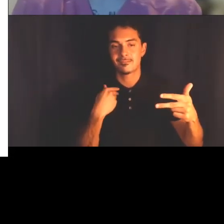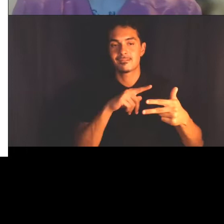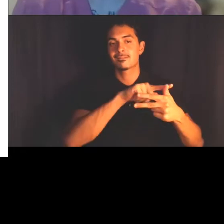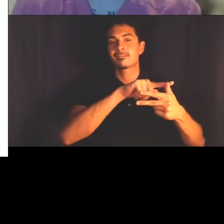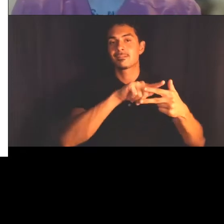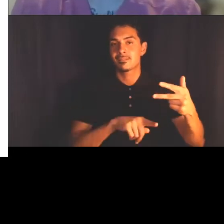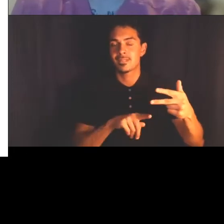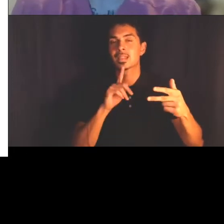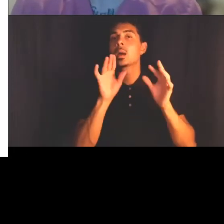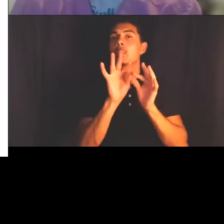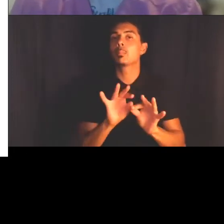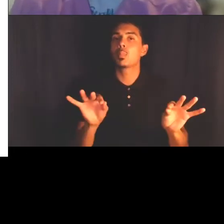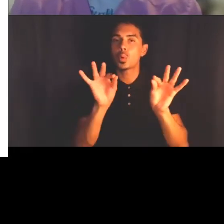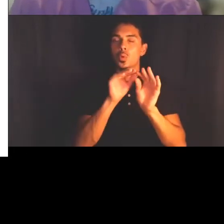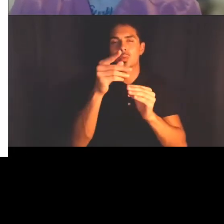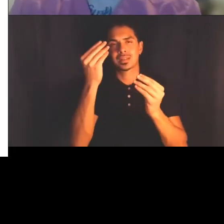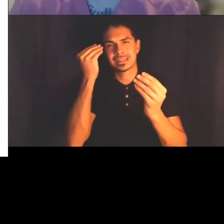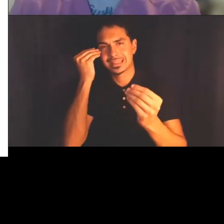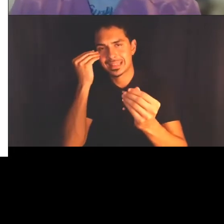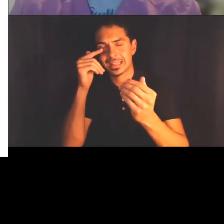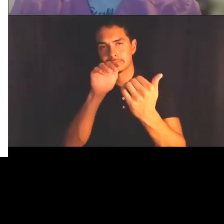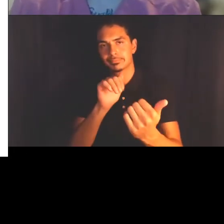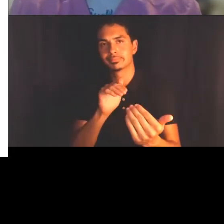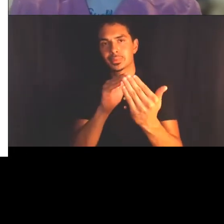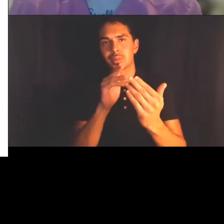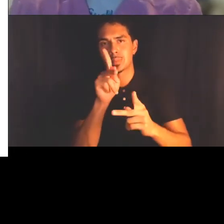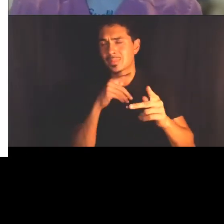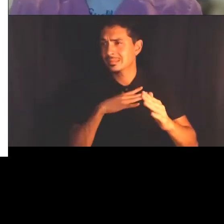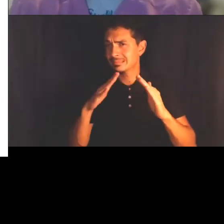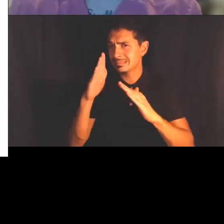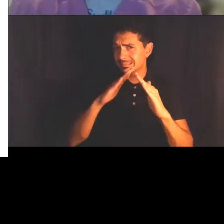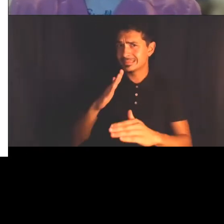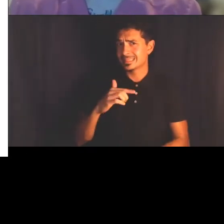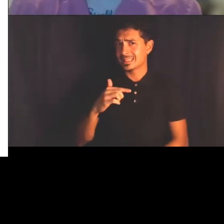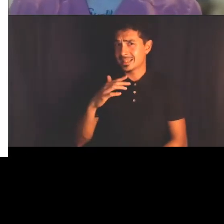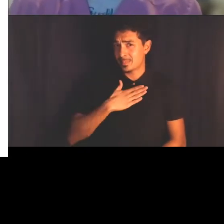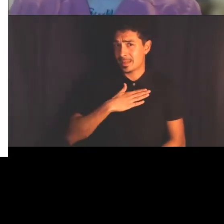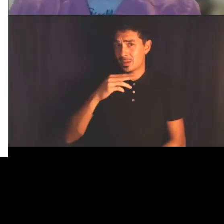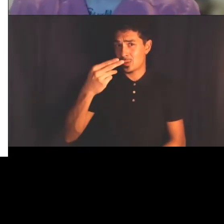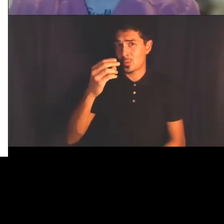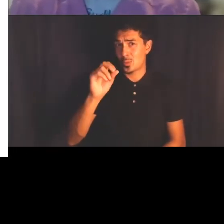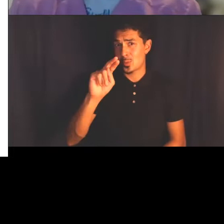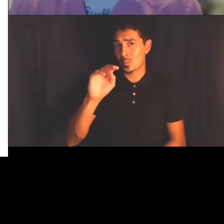people who might be worried about having those hormones and any potential interactions